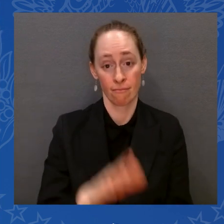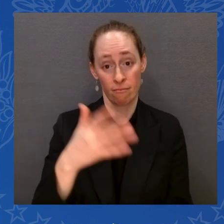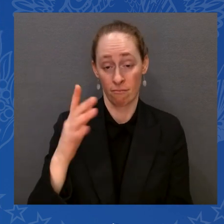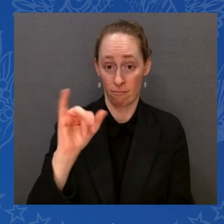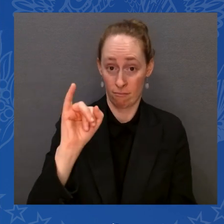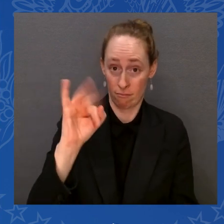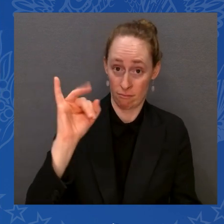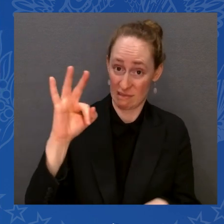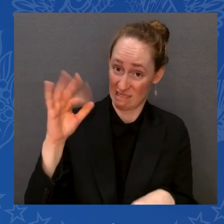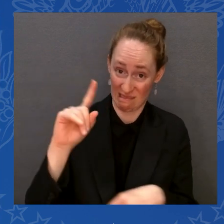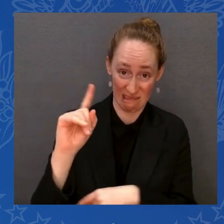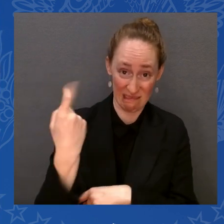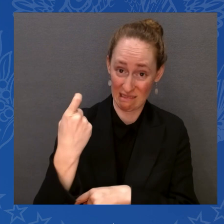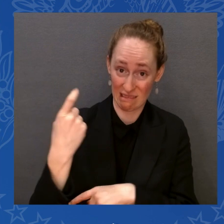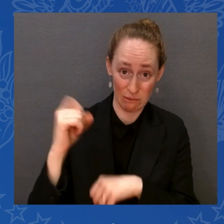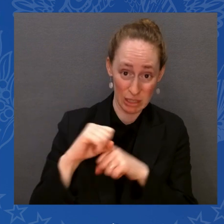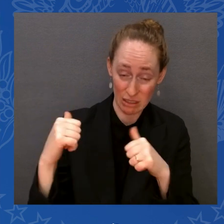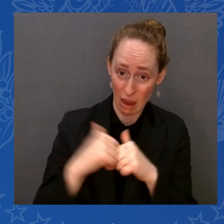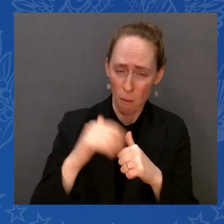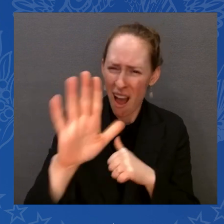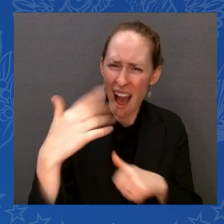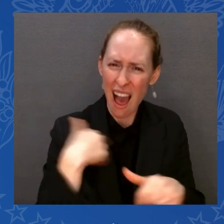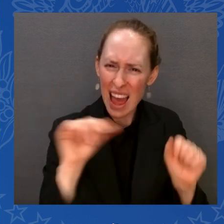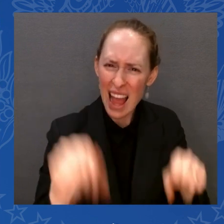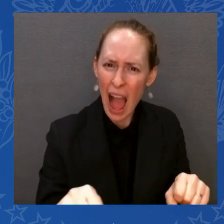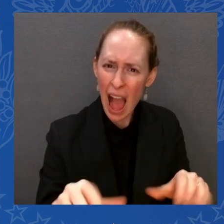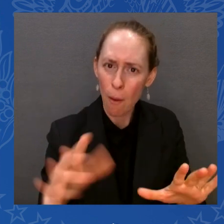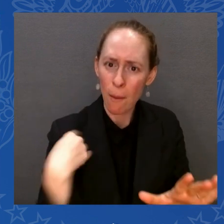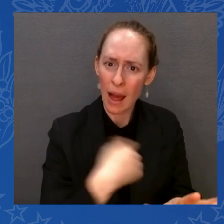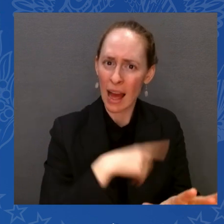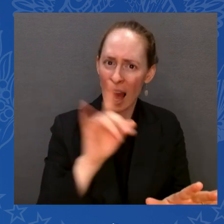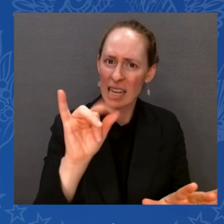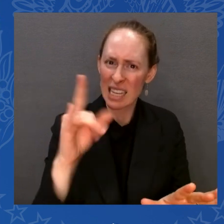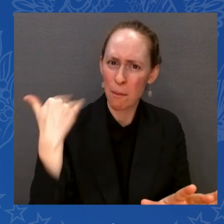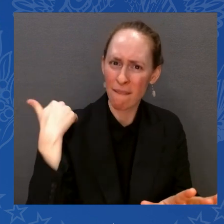as well with this Congress. And I mean that. You know, people sent us a clear message: